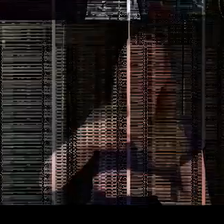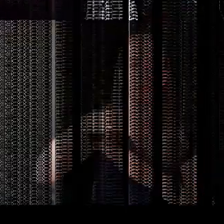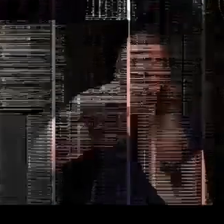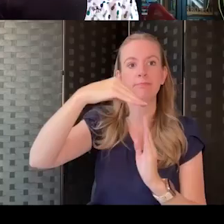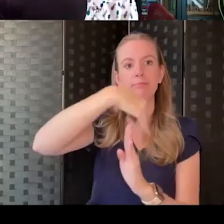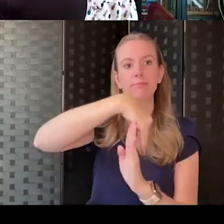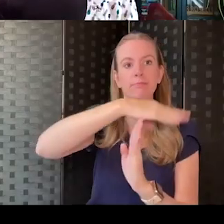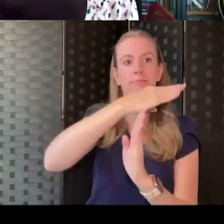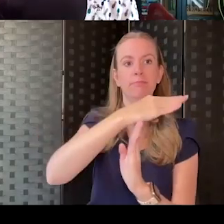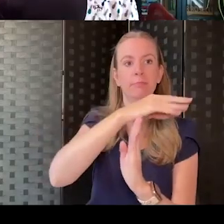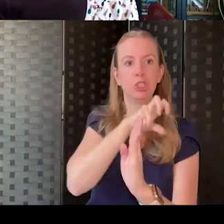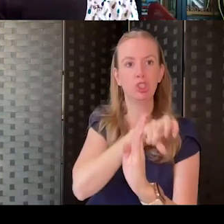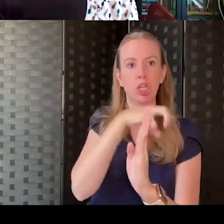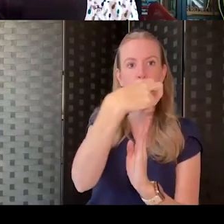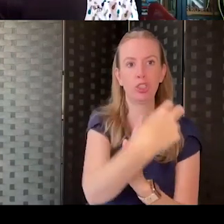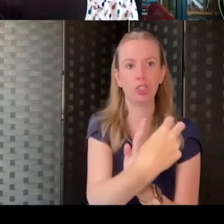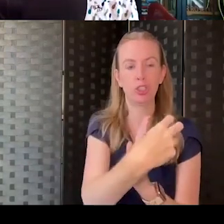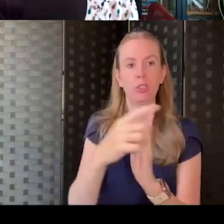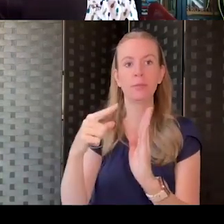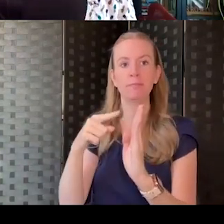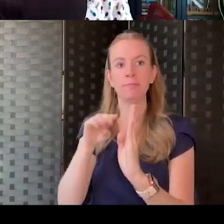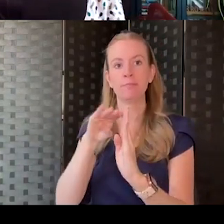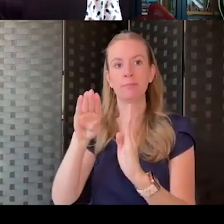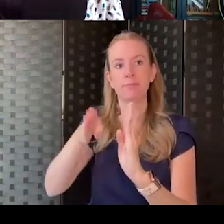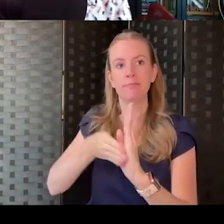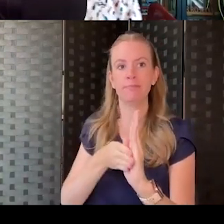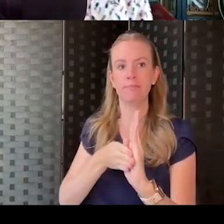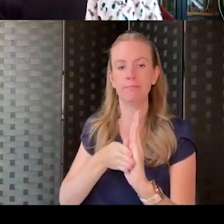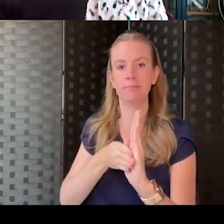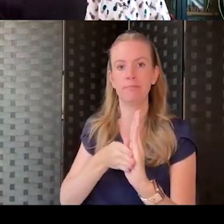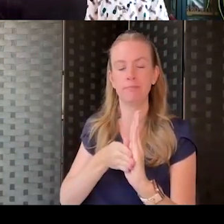a couple chairs under it. And the other half is still folded down against the central pillar of